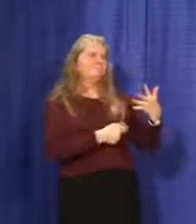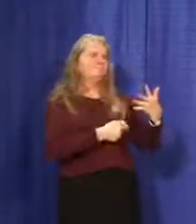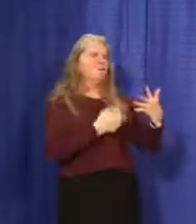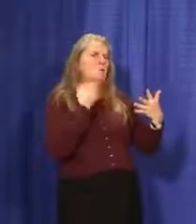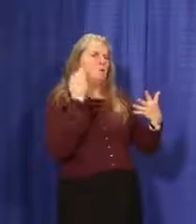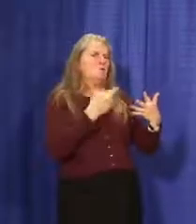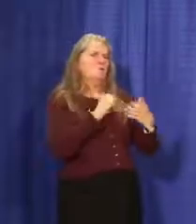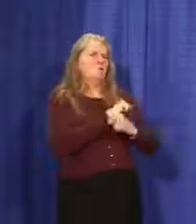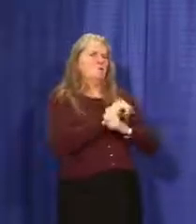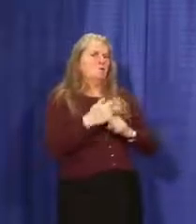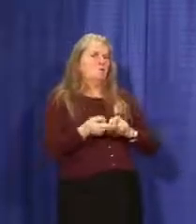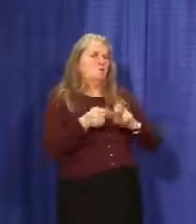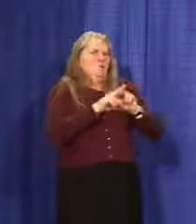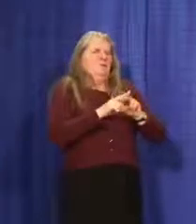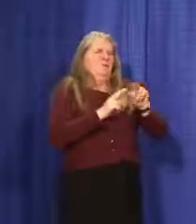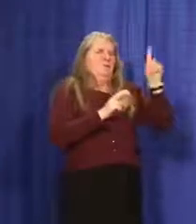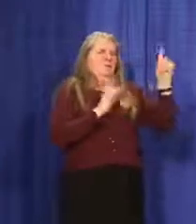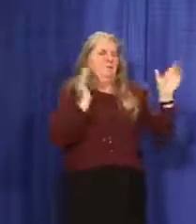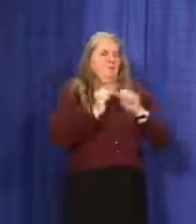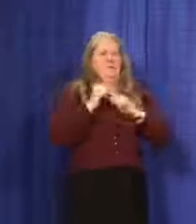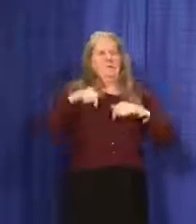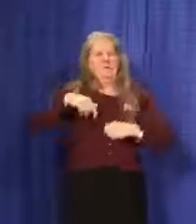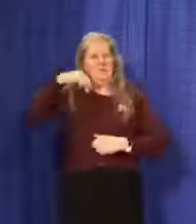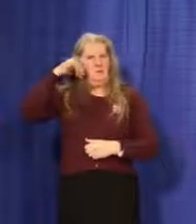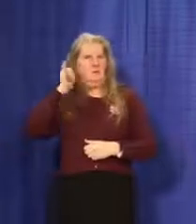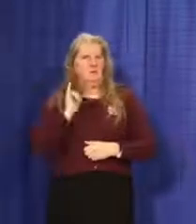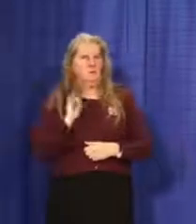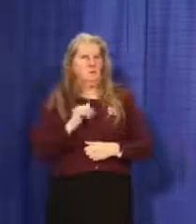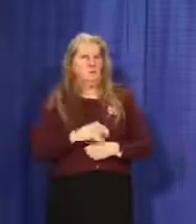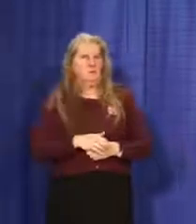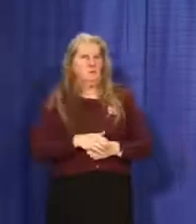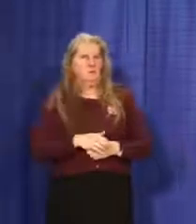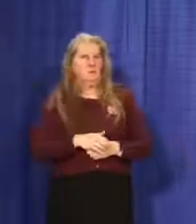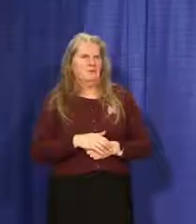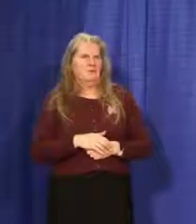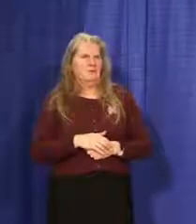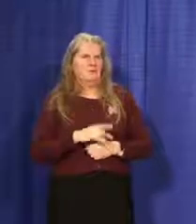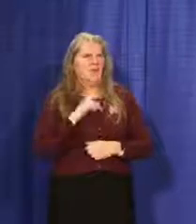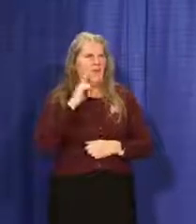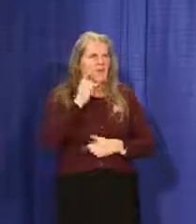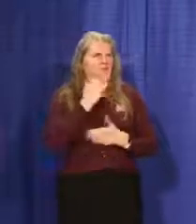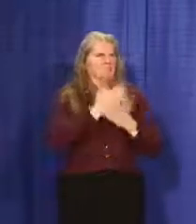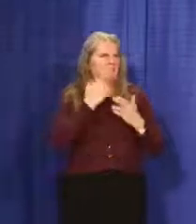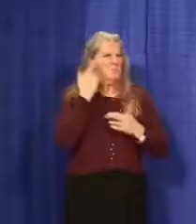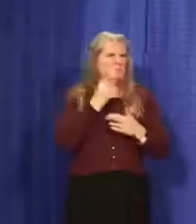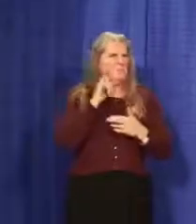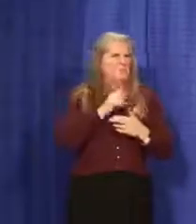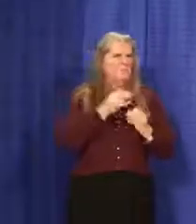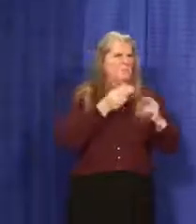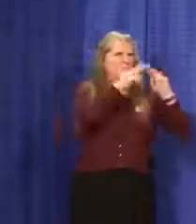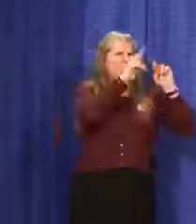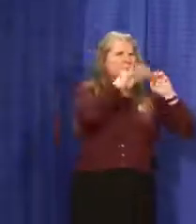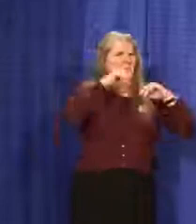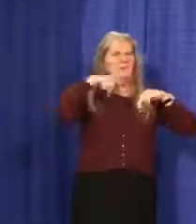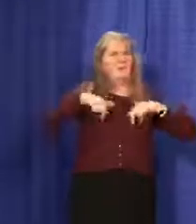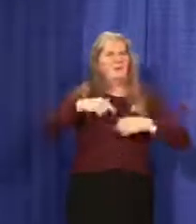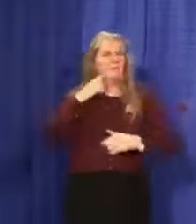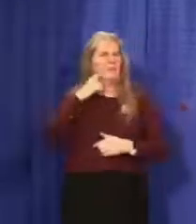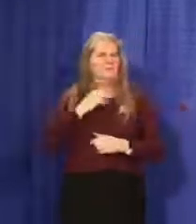number of factors occurring in Alaska that we don't have here. I think that would be a taste of some of them.